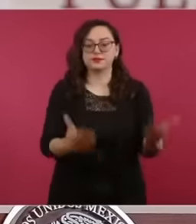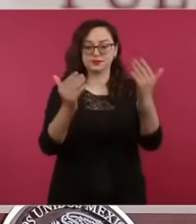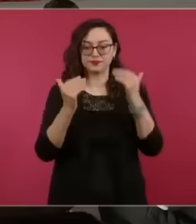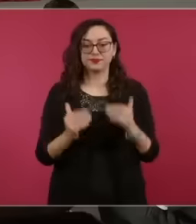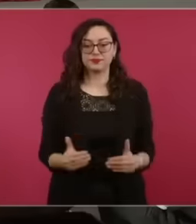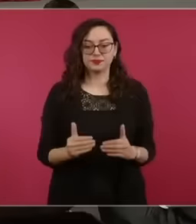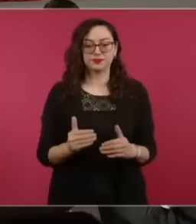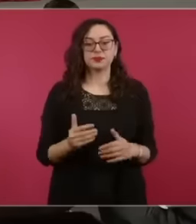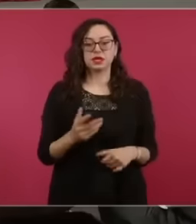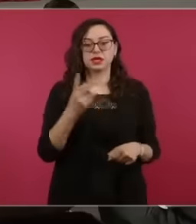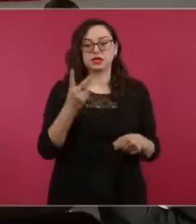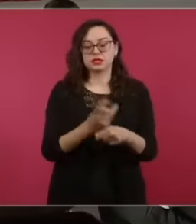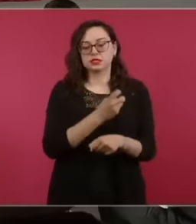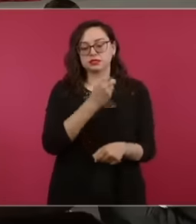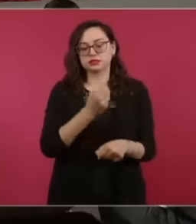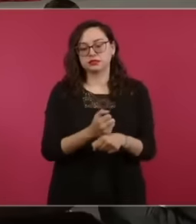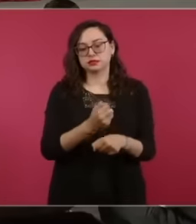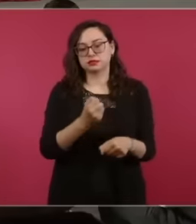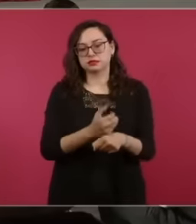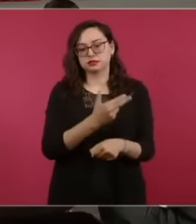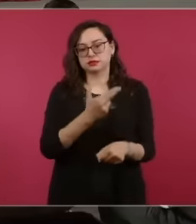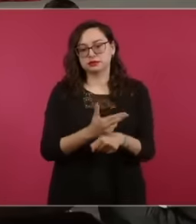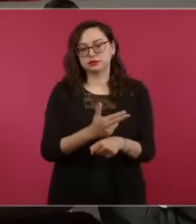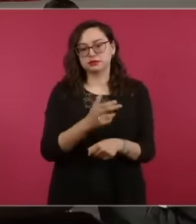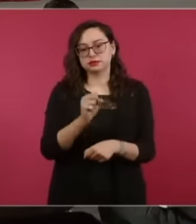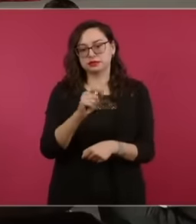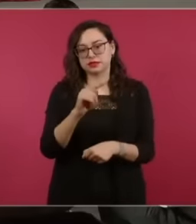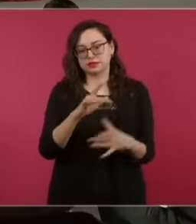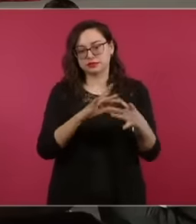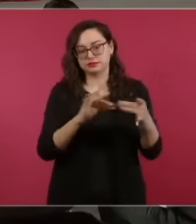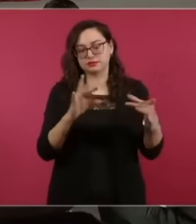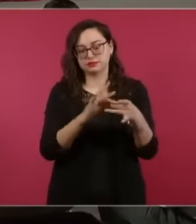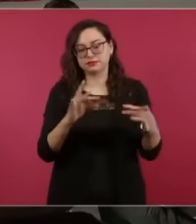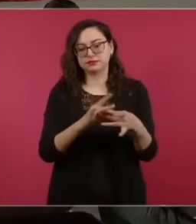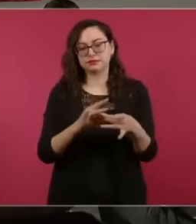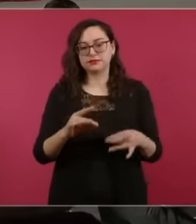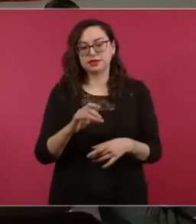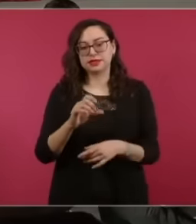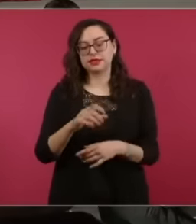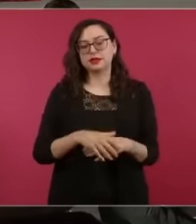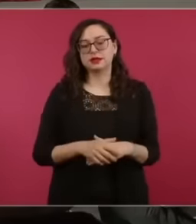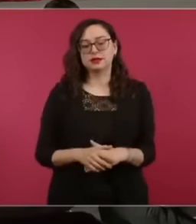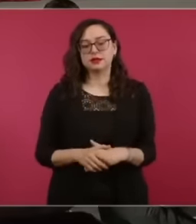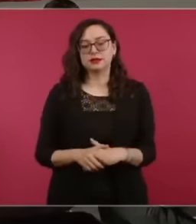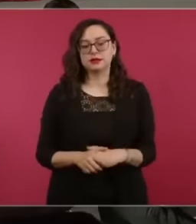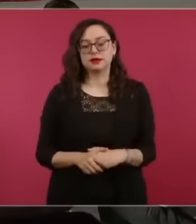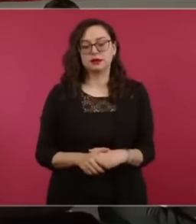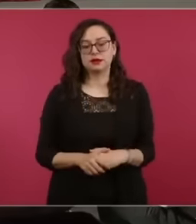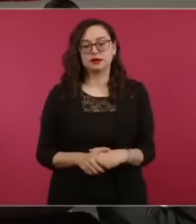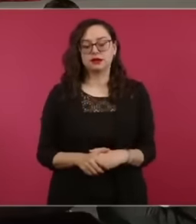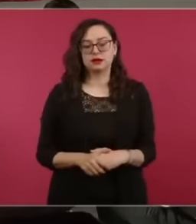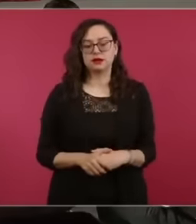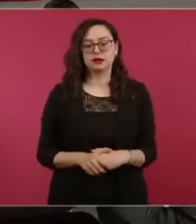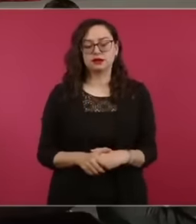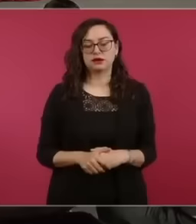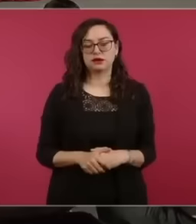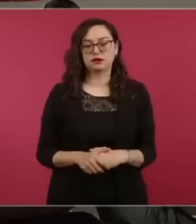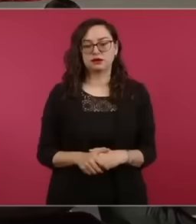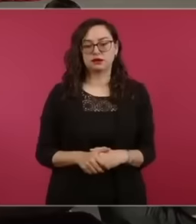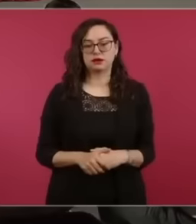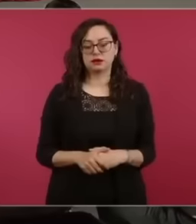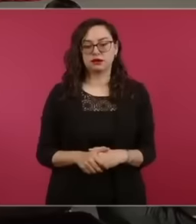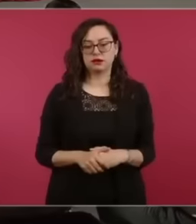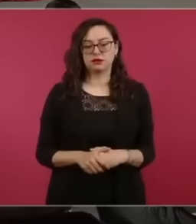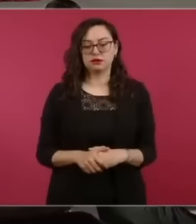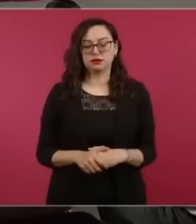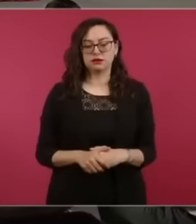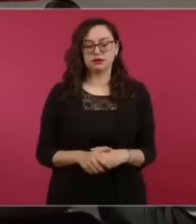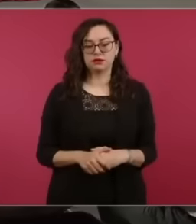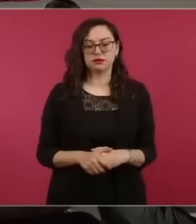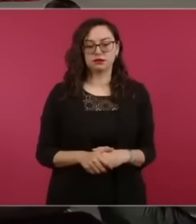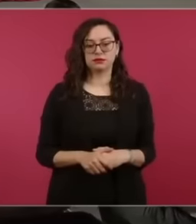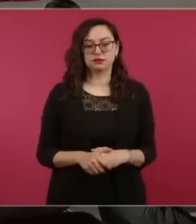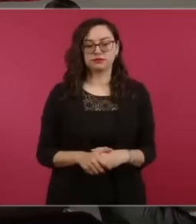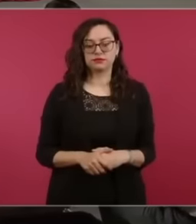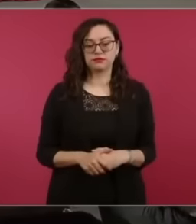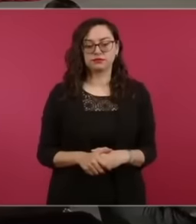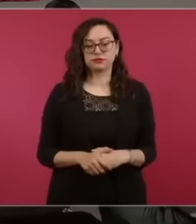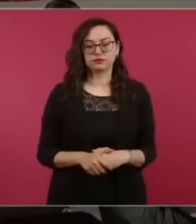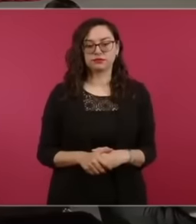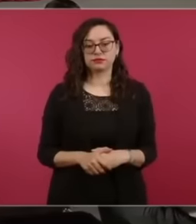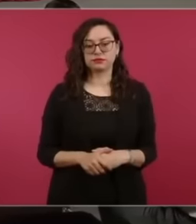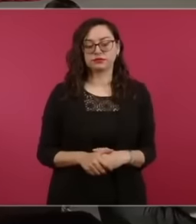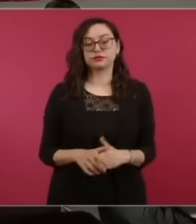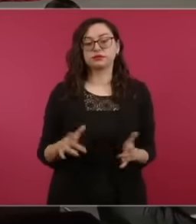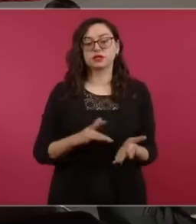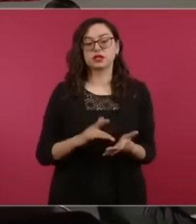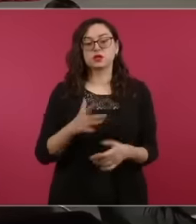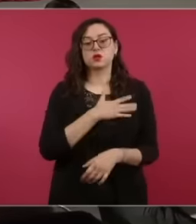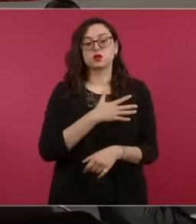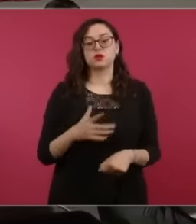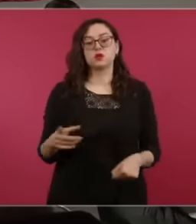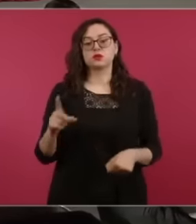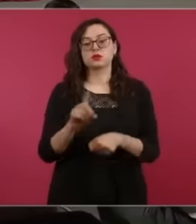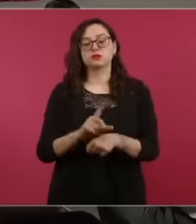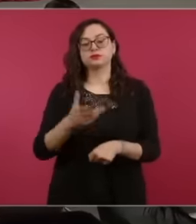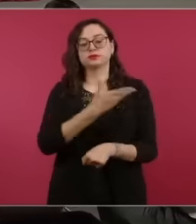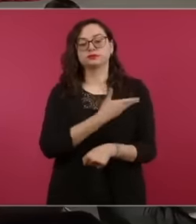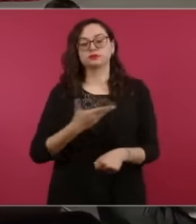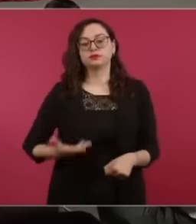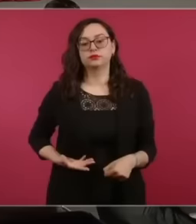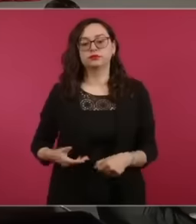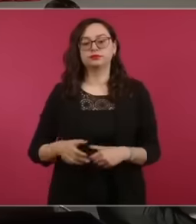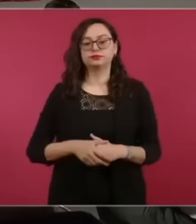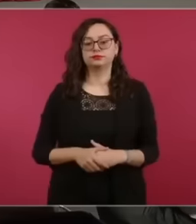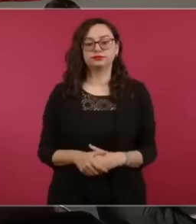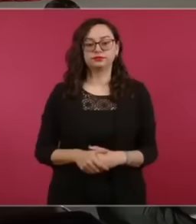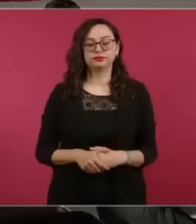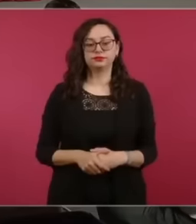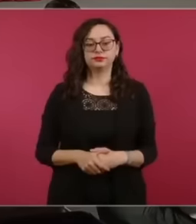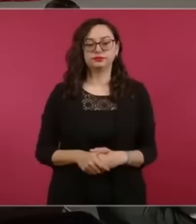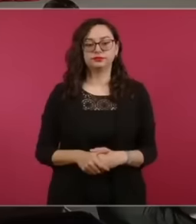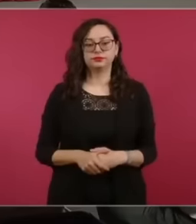thank you thank you very good morning with your permission sir president first I will explain what